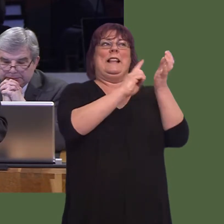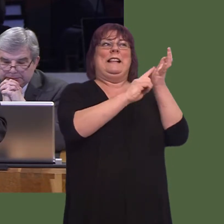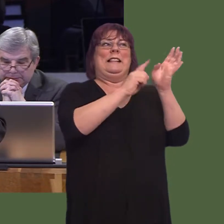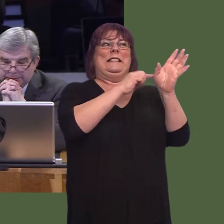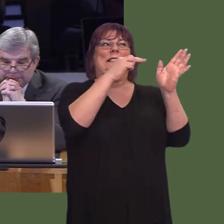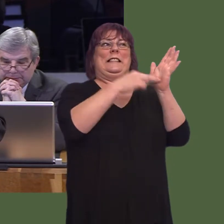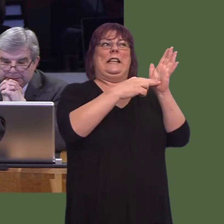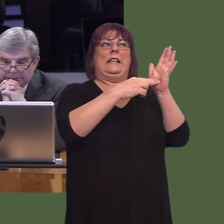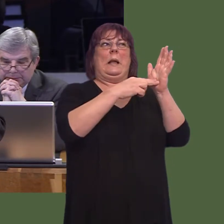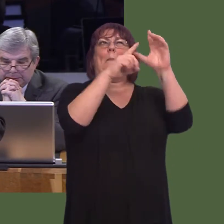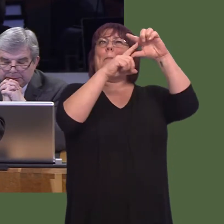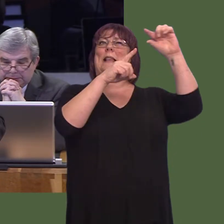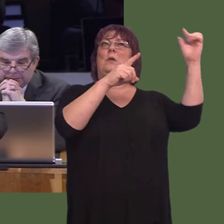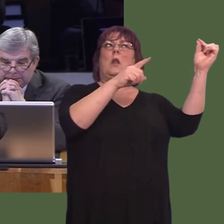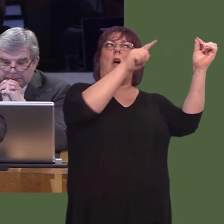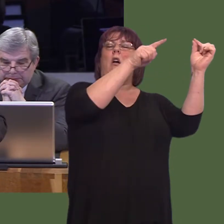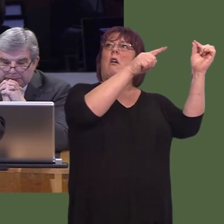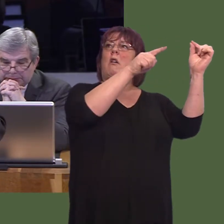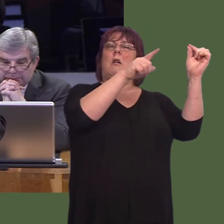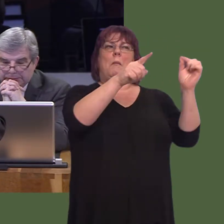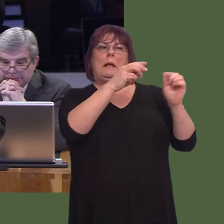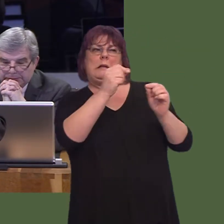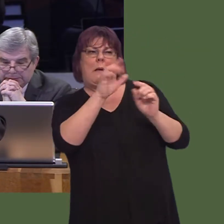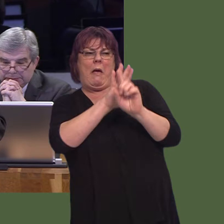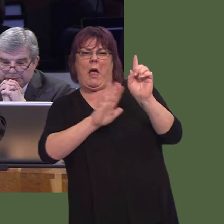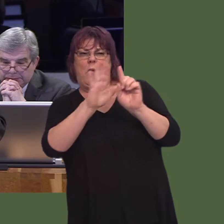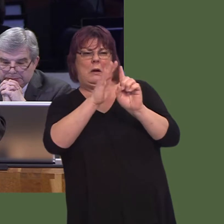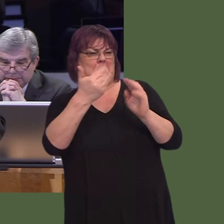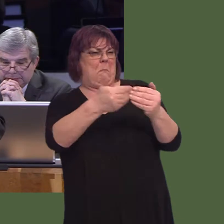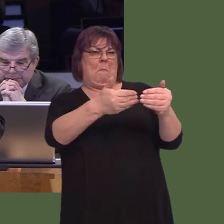There are some areas that are gravely behind in rural Wales.